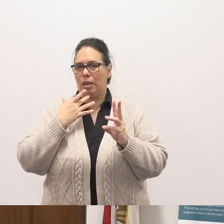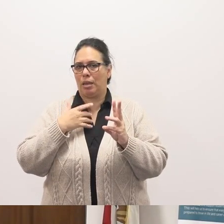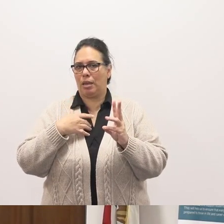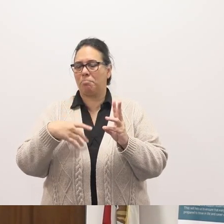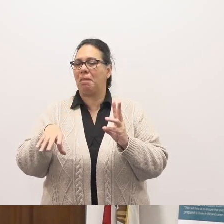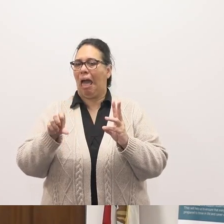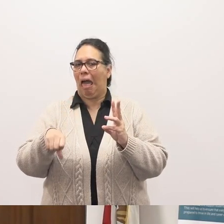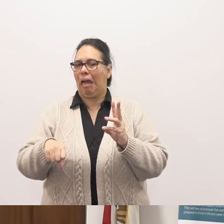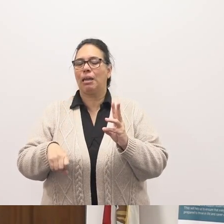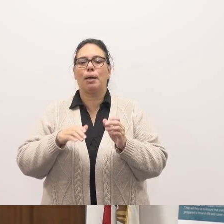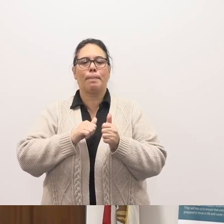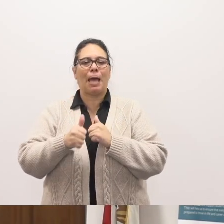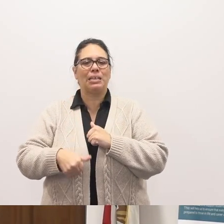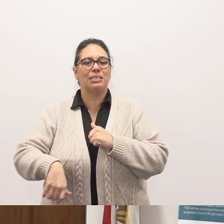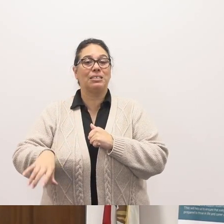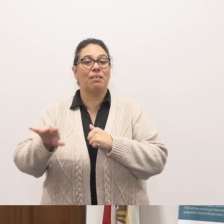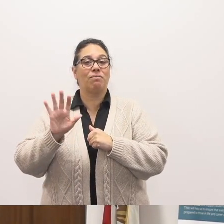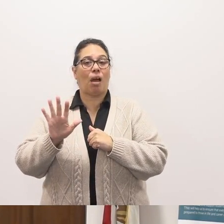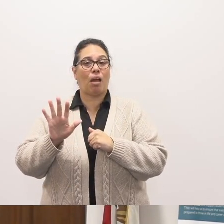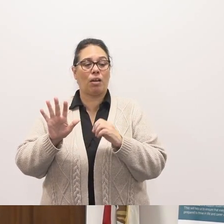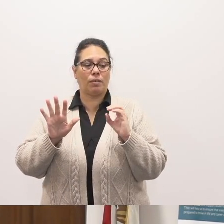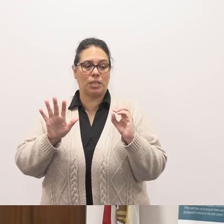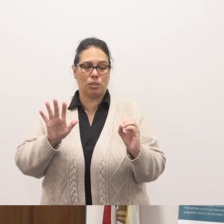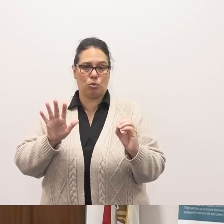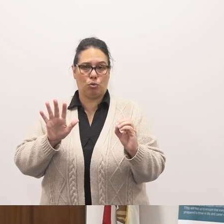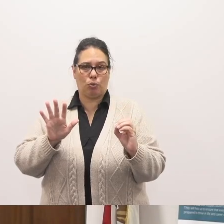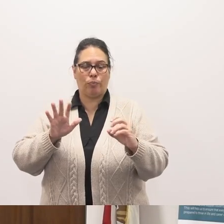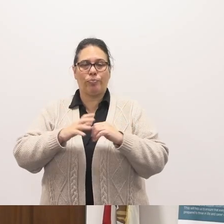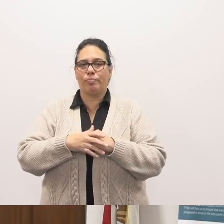Aye. That passes 5-0. Thank you.